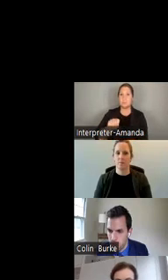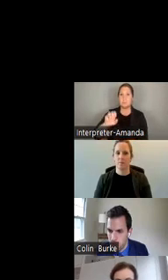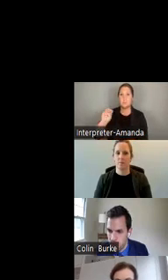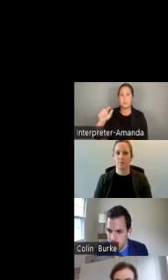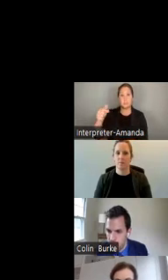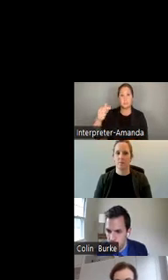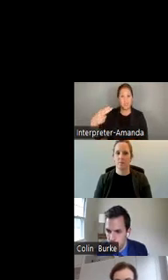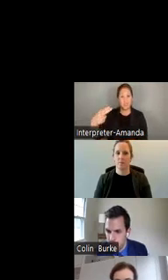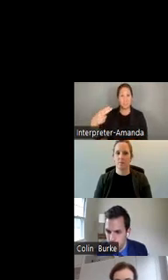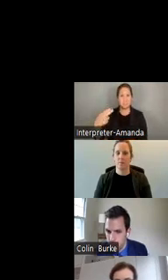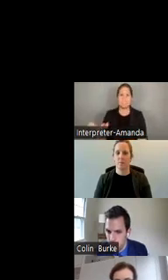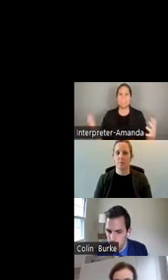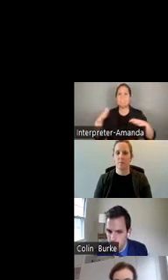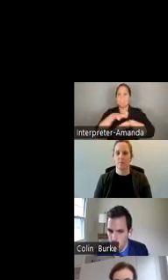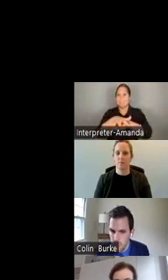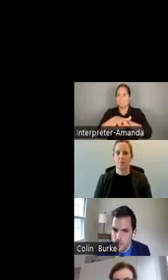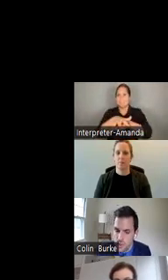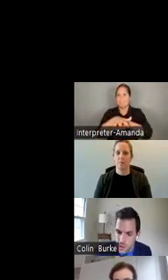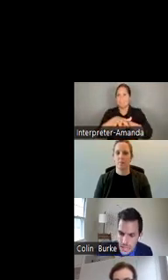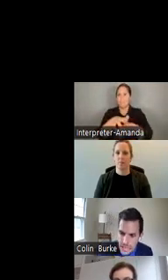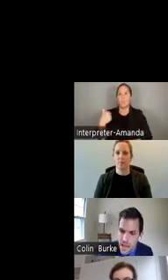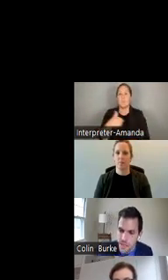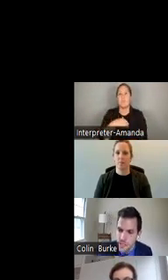young adults and adolescents with substance use disorders and certainly the evidence